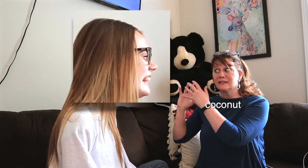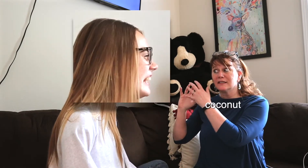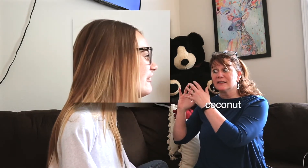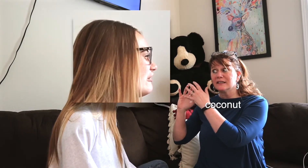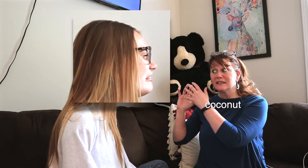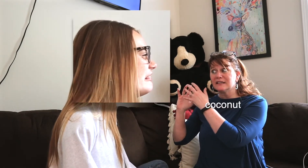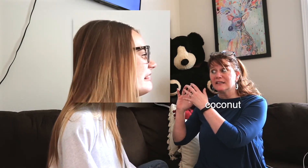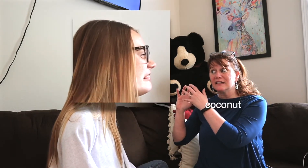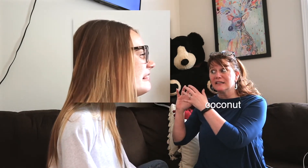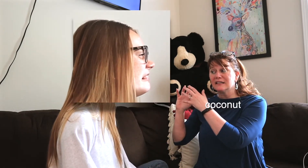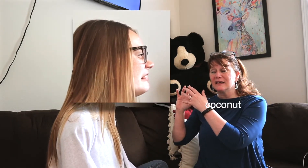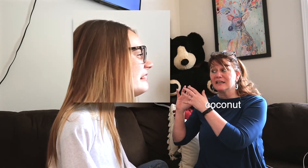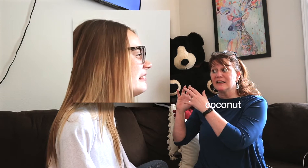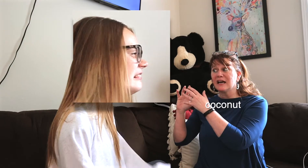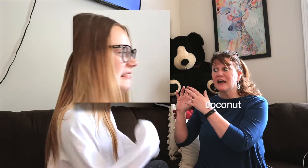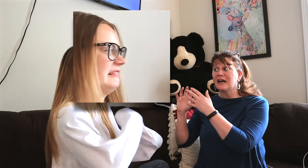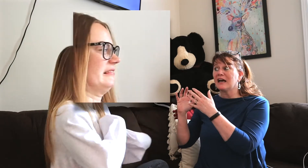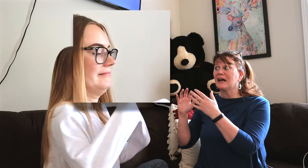ew